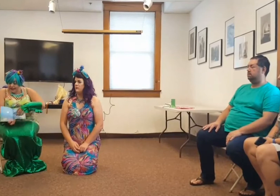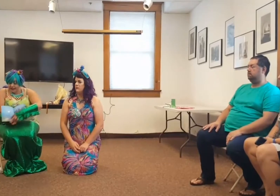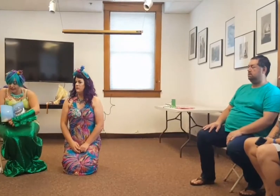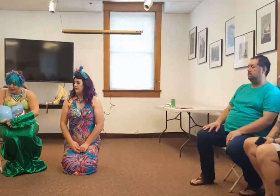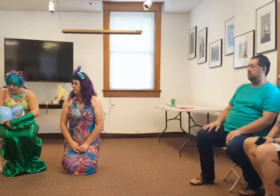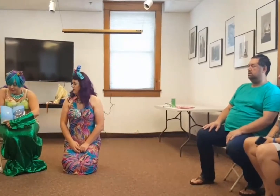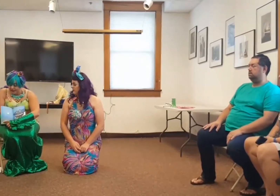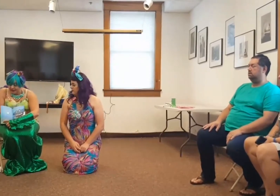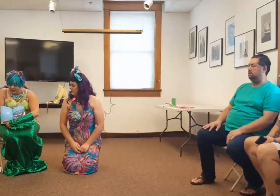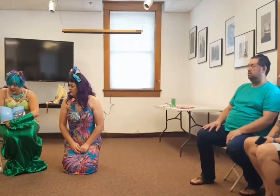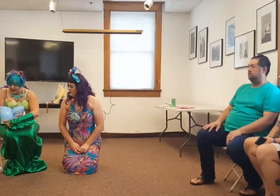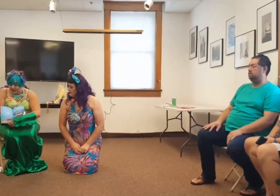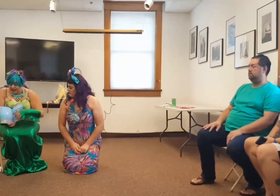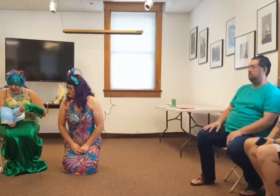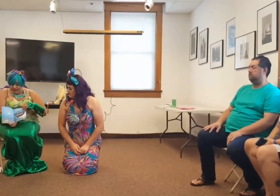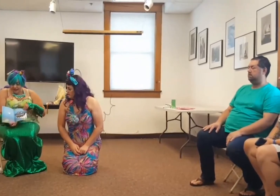There's little blue fishies all scared hiding in the kelp.